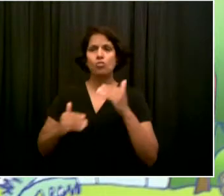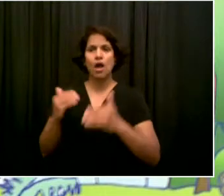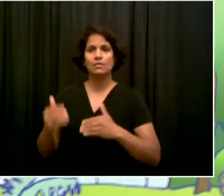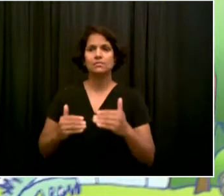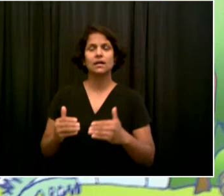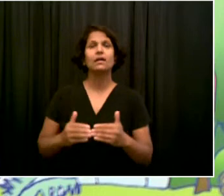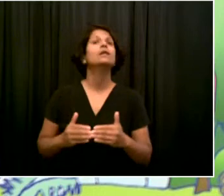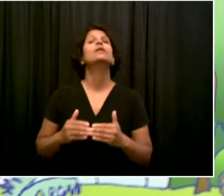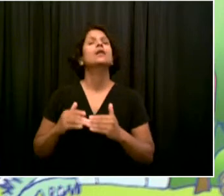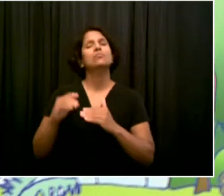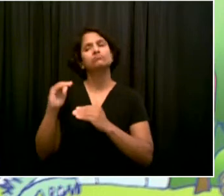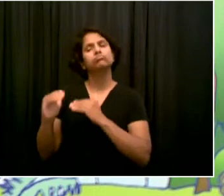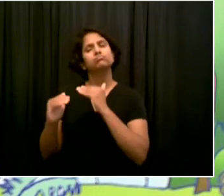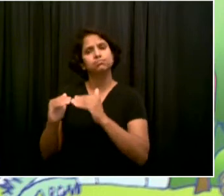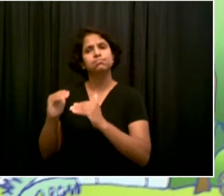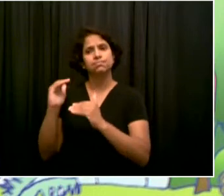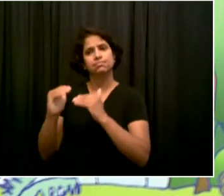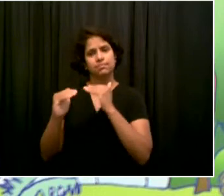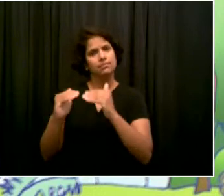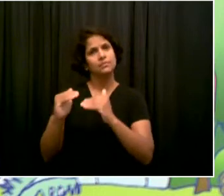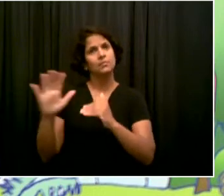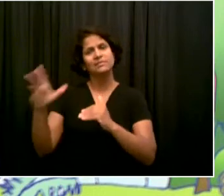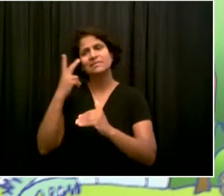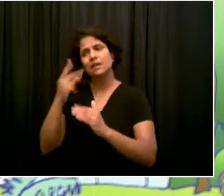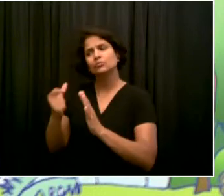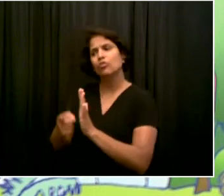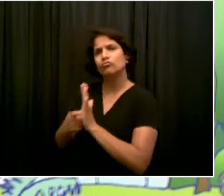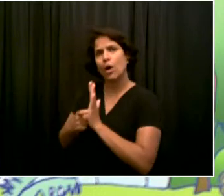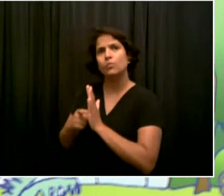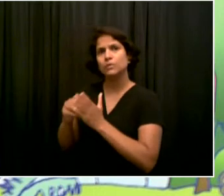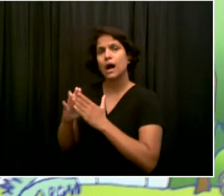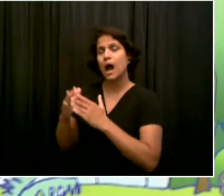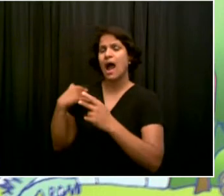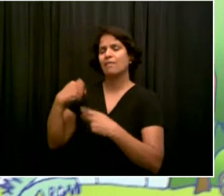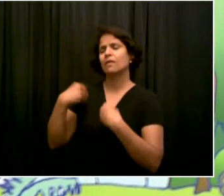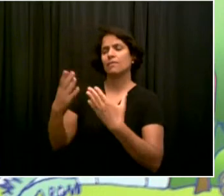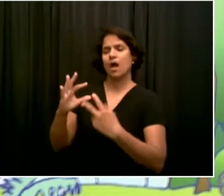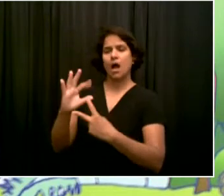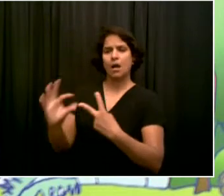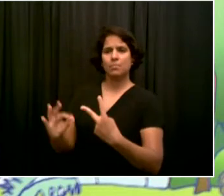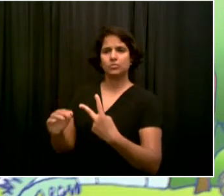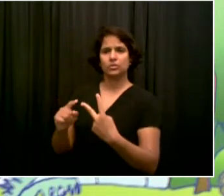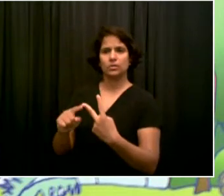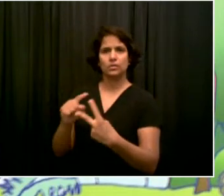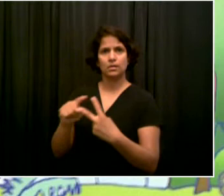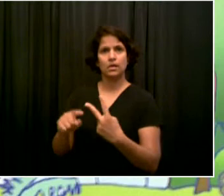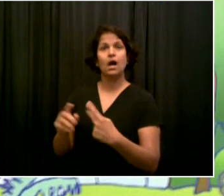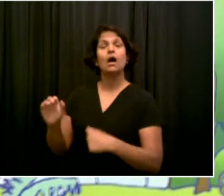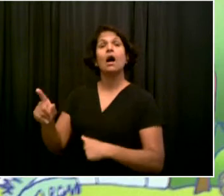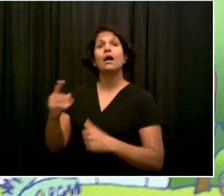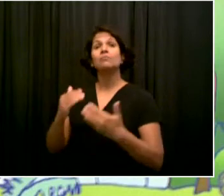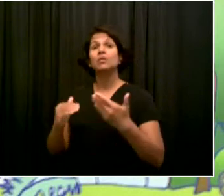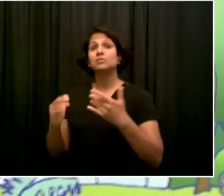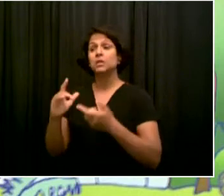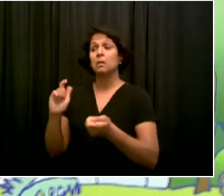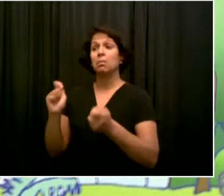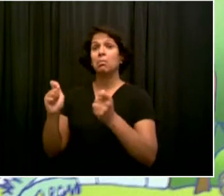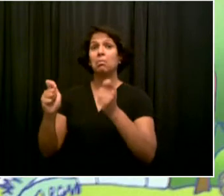VACCINATIONS ONLY WILL BE REQUIRED? IF I HAVE SAID, WE ARE CLIMBING A LADDER. THE IDEA WAS FOR AND I'M VERY